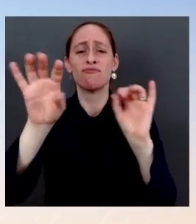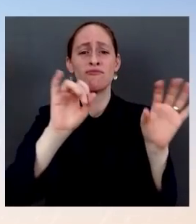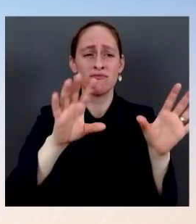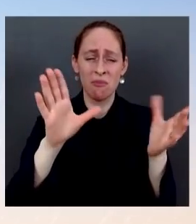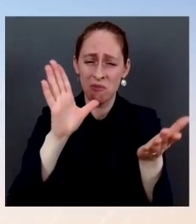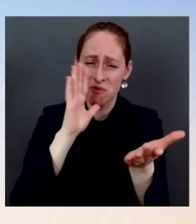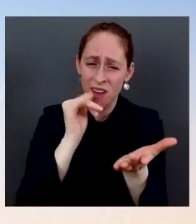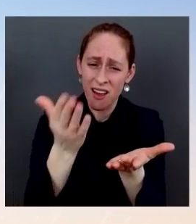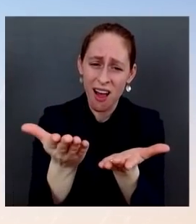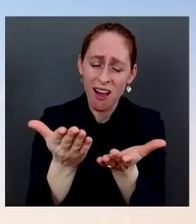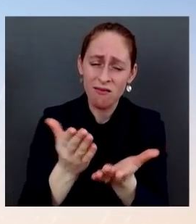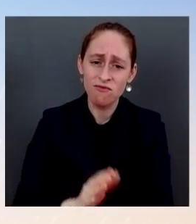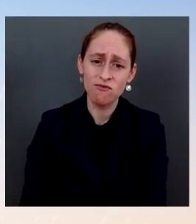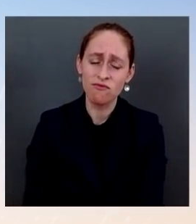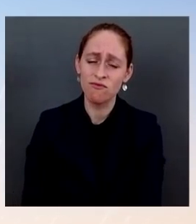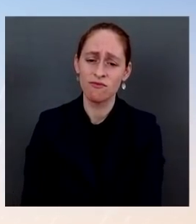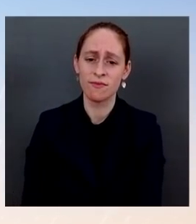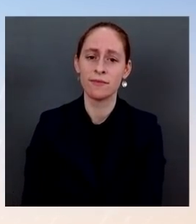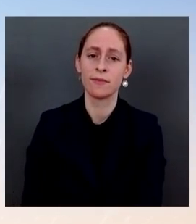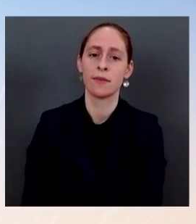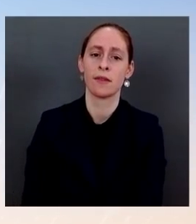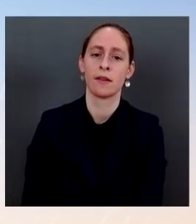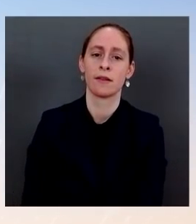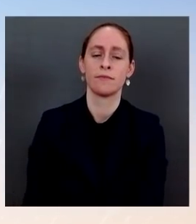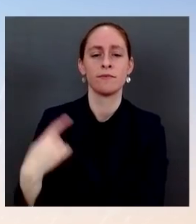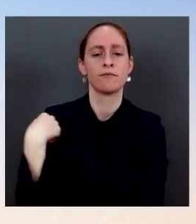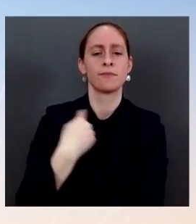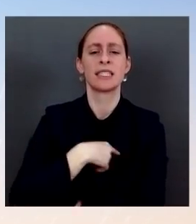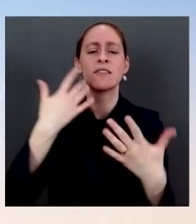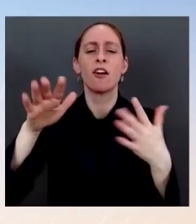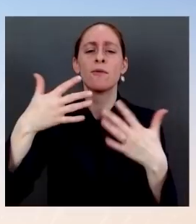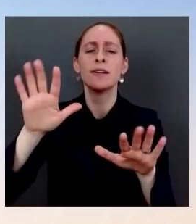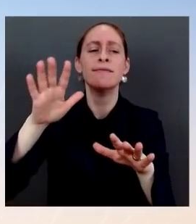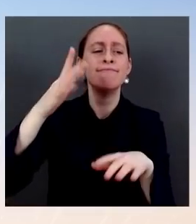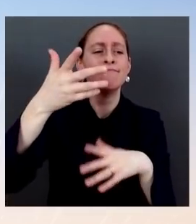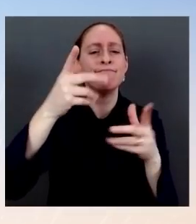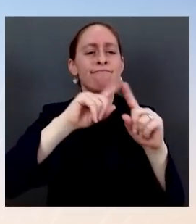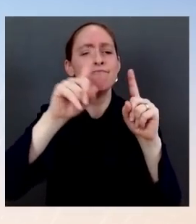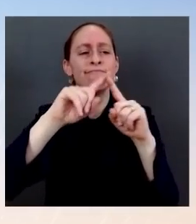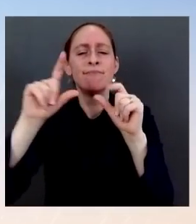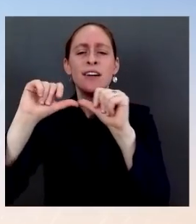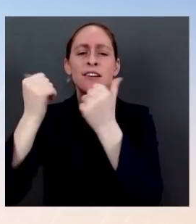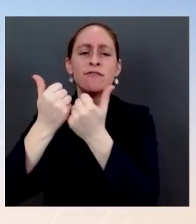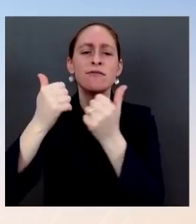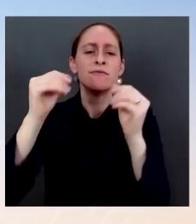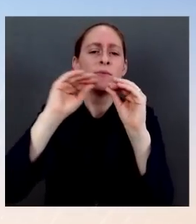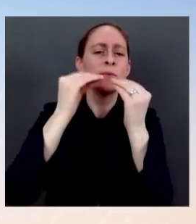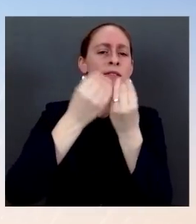to make sure that people have the supplies they need. And if that's something that, as we're engaging with a governor or a local health official,